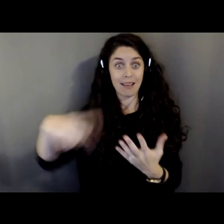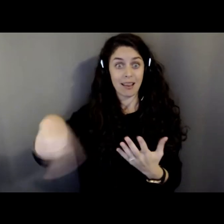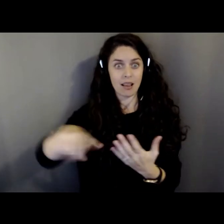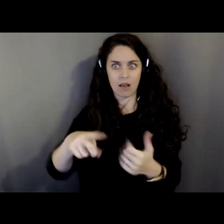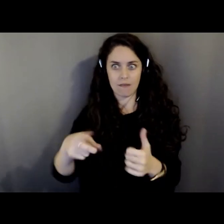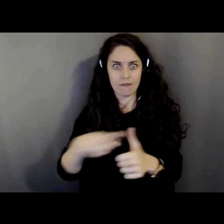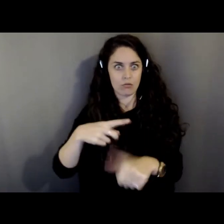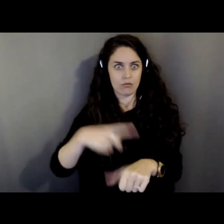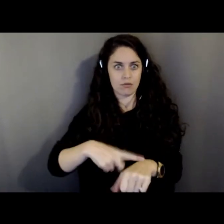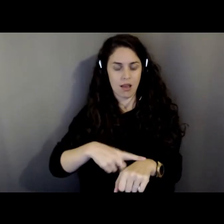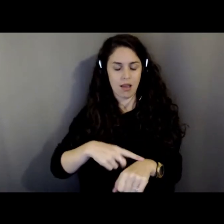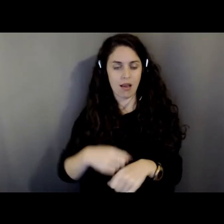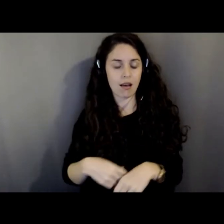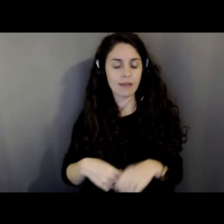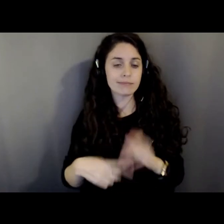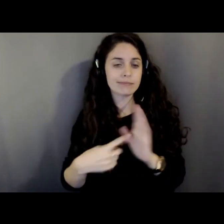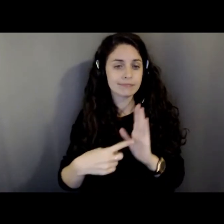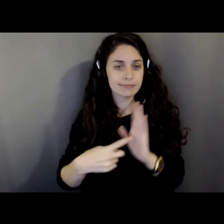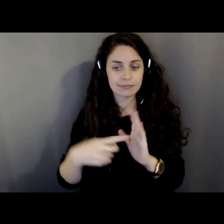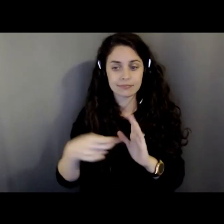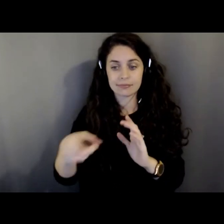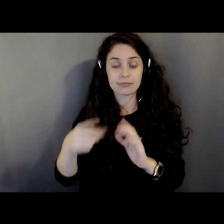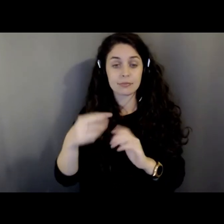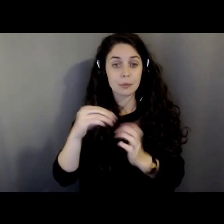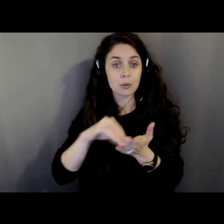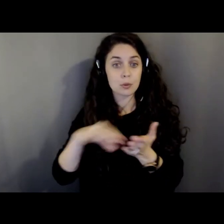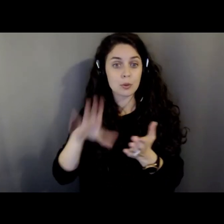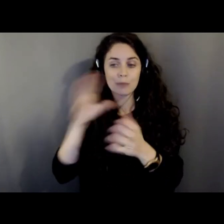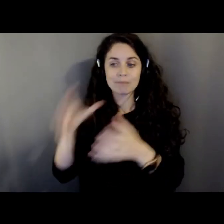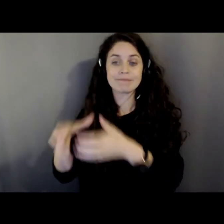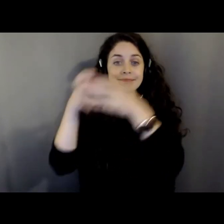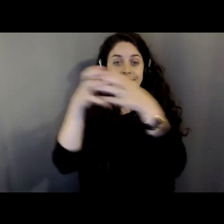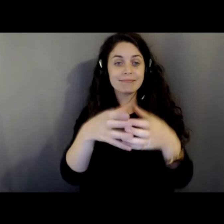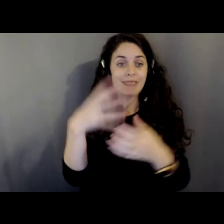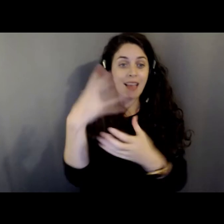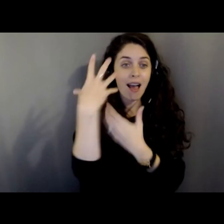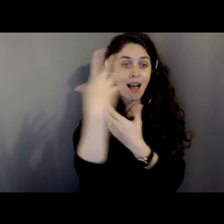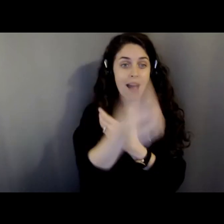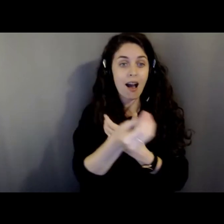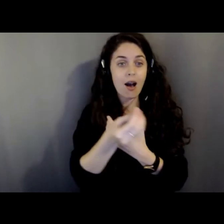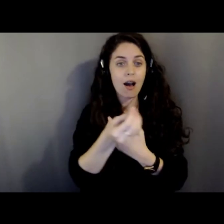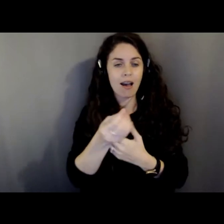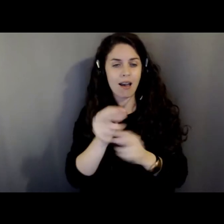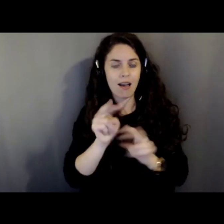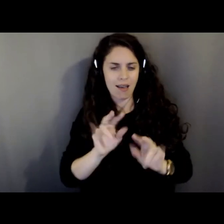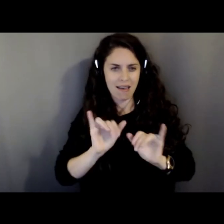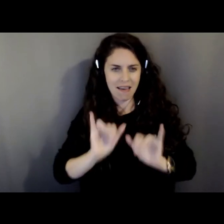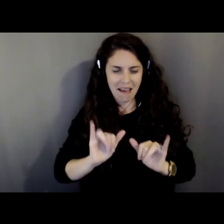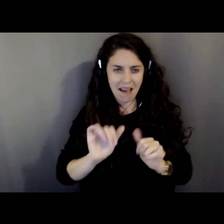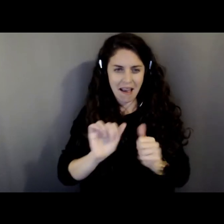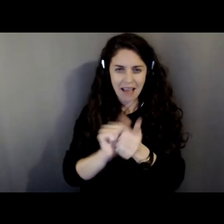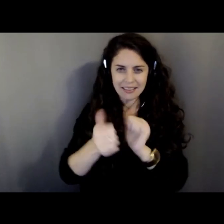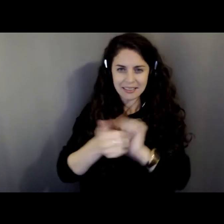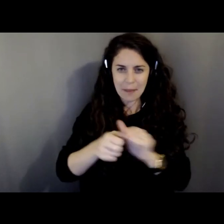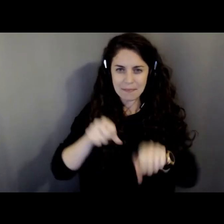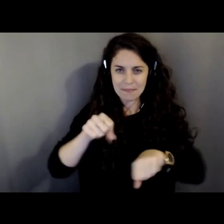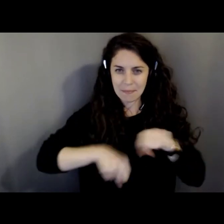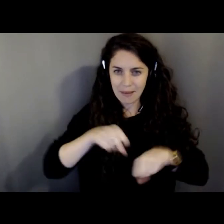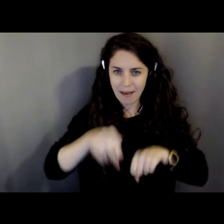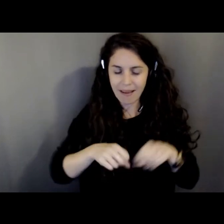we take students out and they get to experience adaptive bicycling, they get to go to a gym that